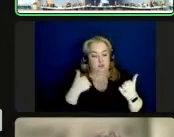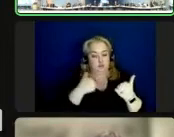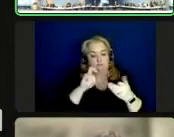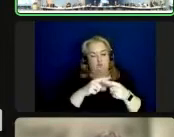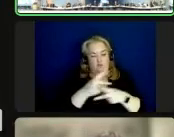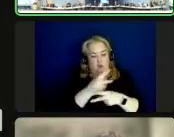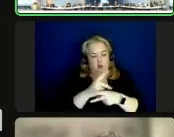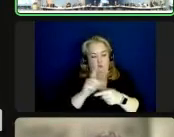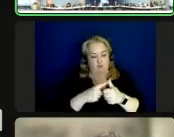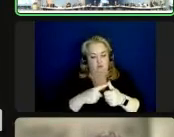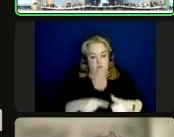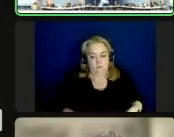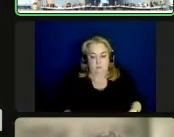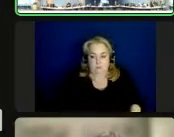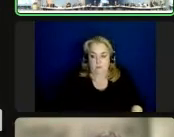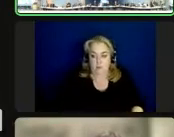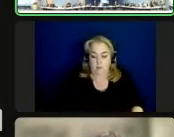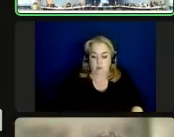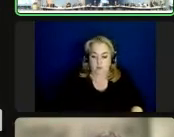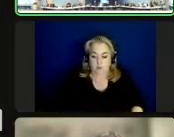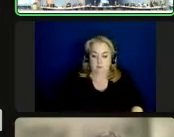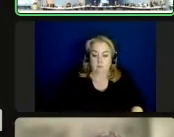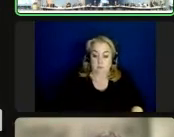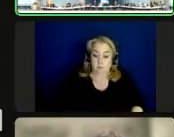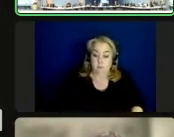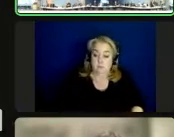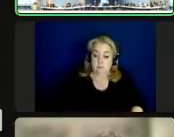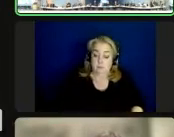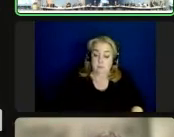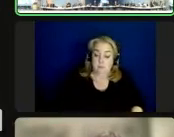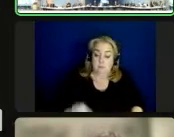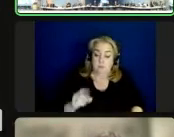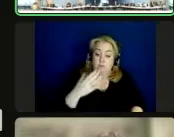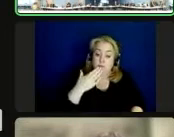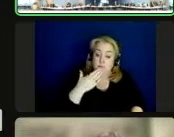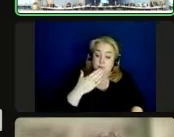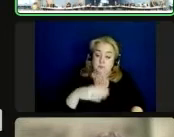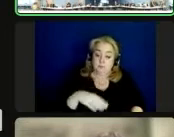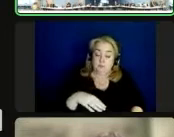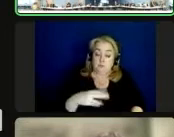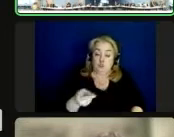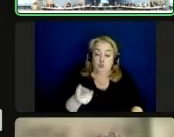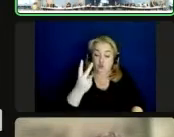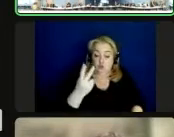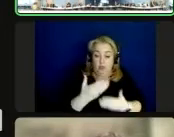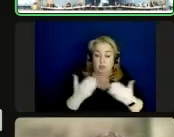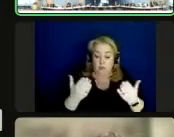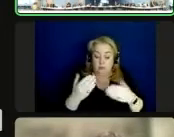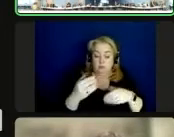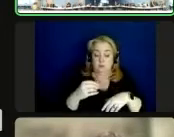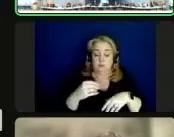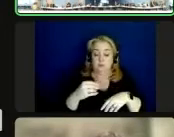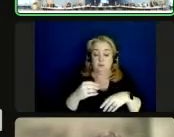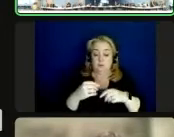COAST HAVEONE AT IN THE ST COUPLE OF DADES BUT